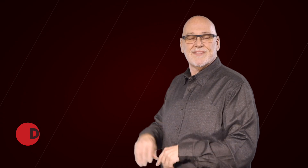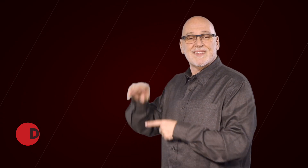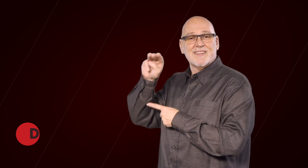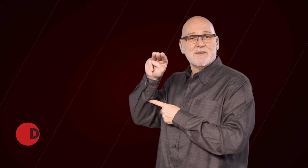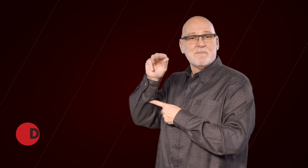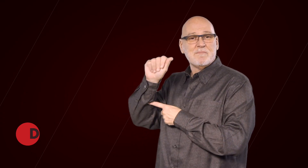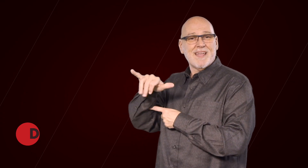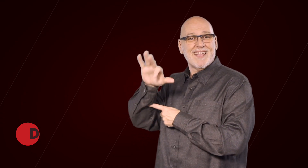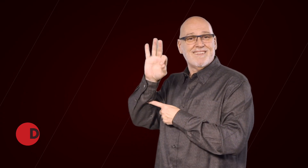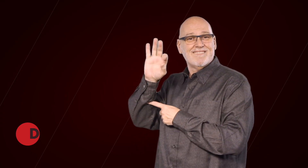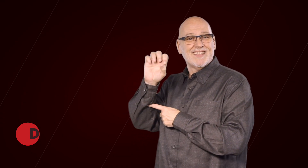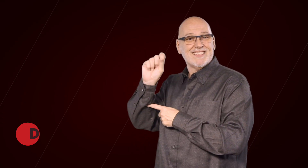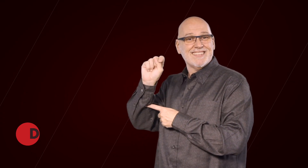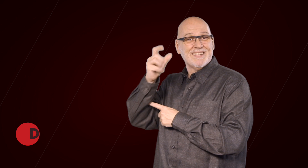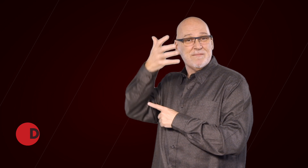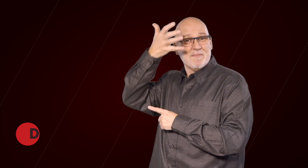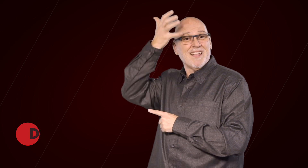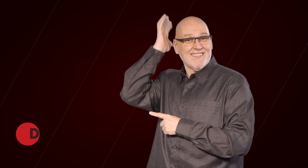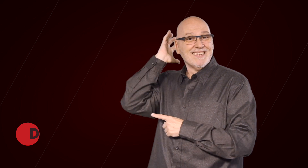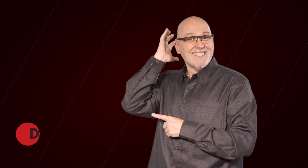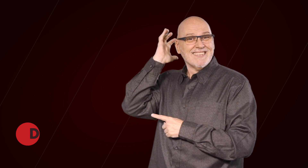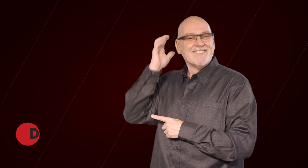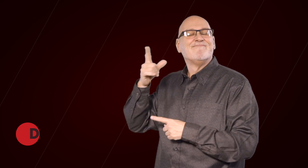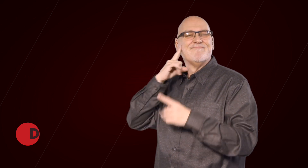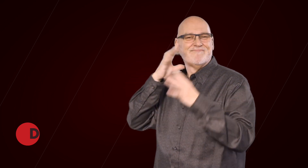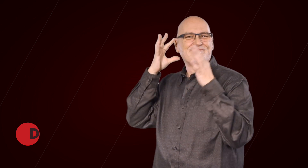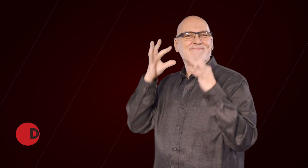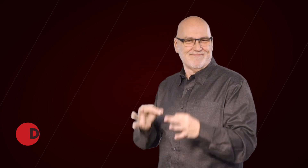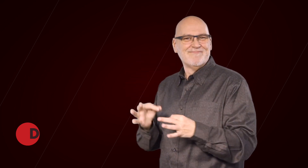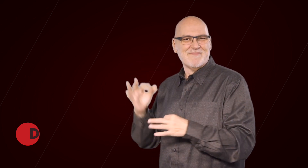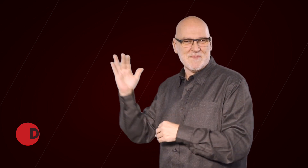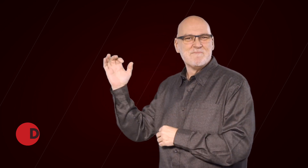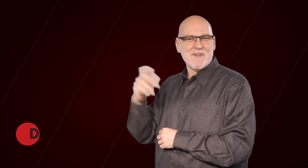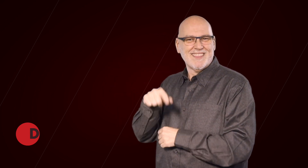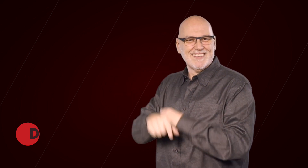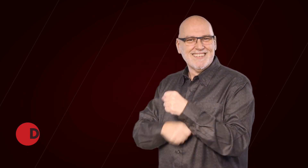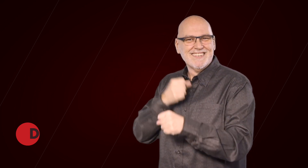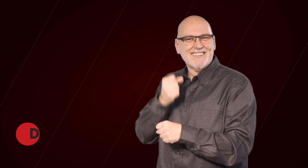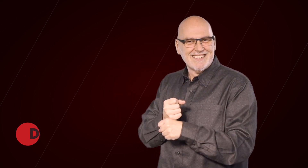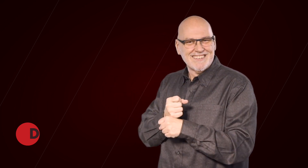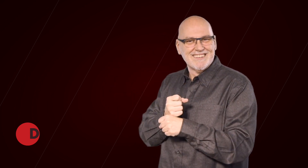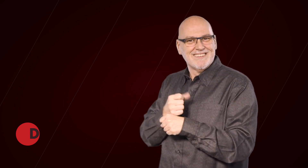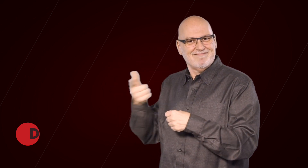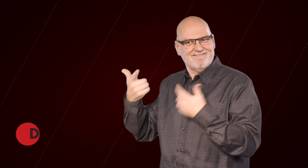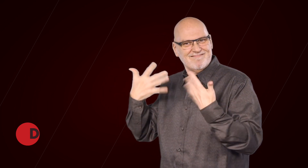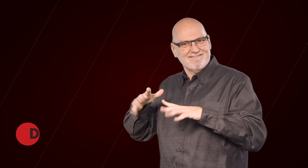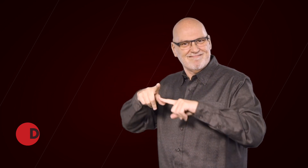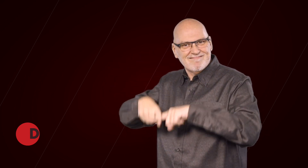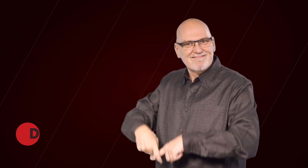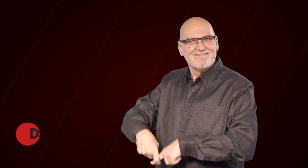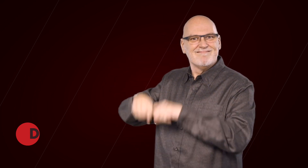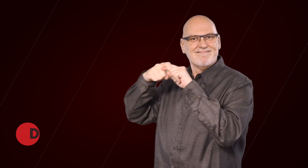Mayfest has been scheduled for this year after being canceled